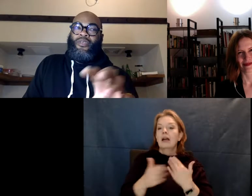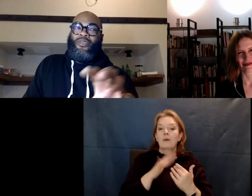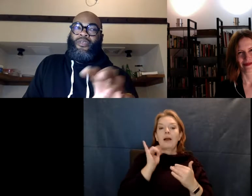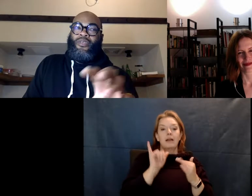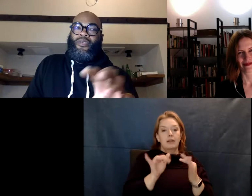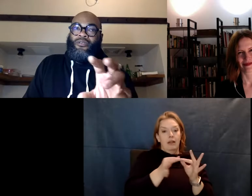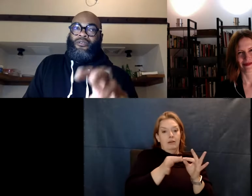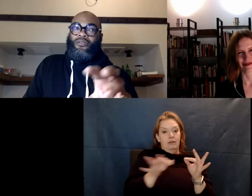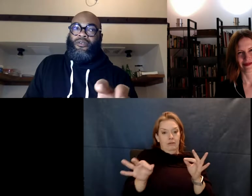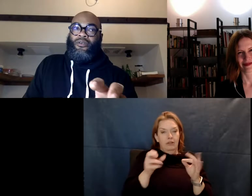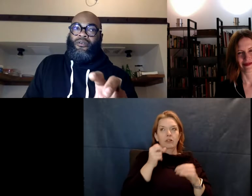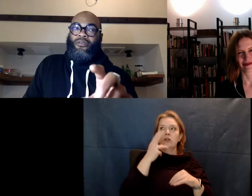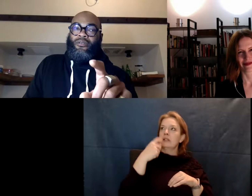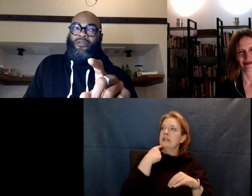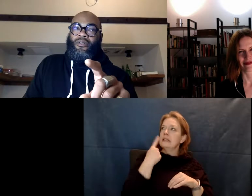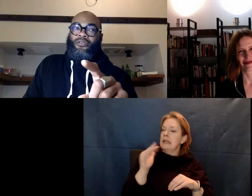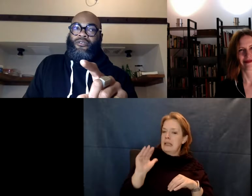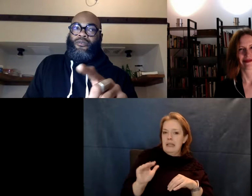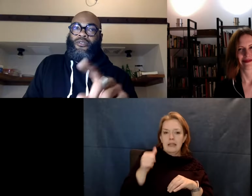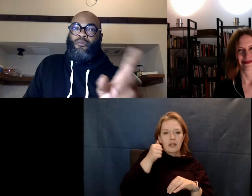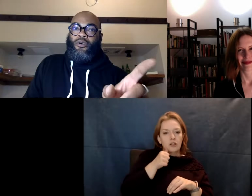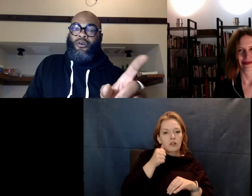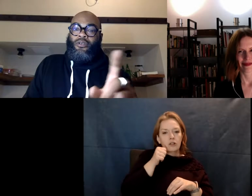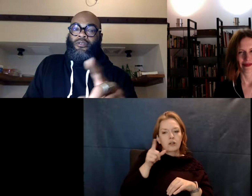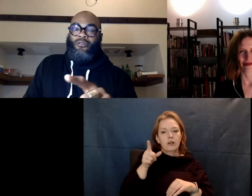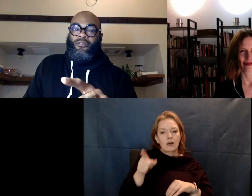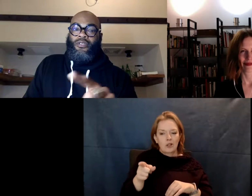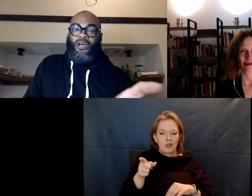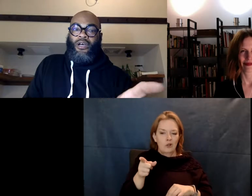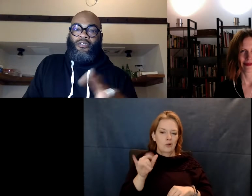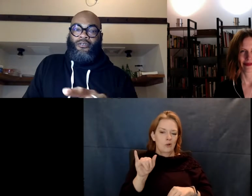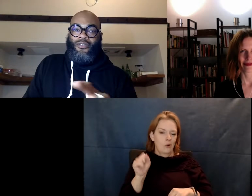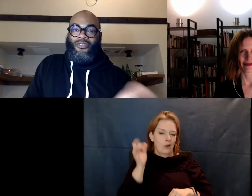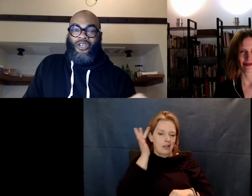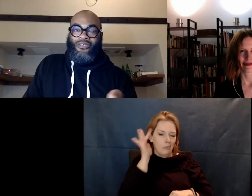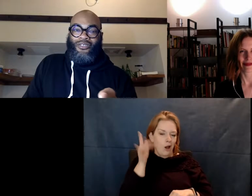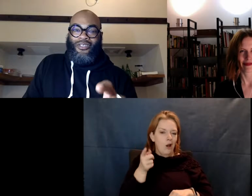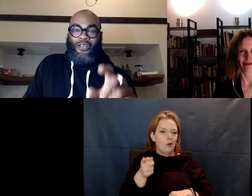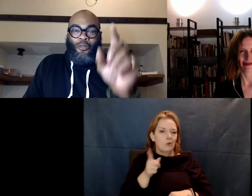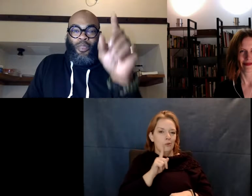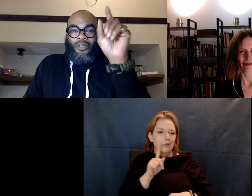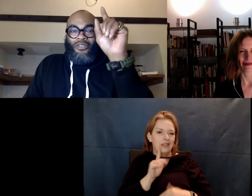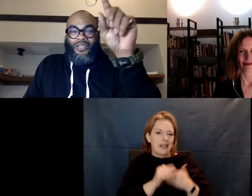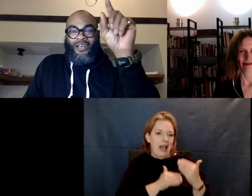she tells the little girl, "you is smart, you is kind, you is intelligent", but the